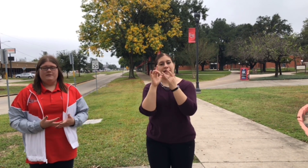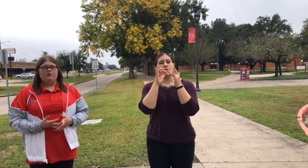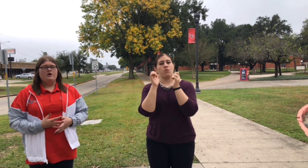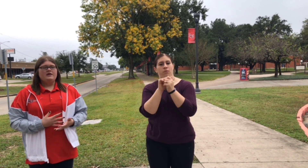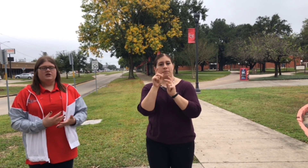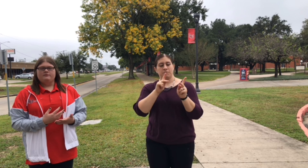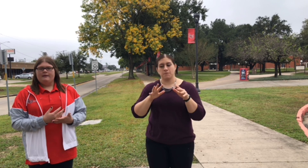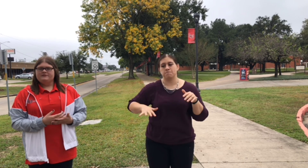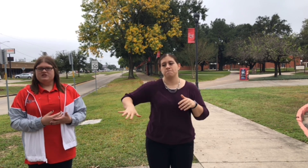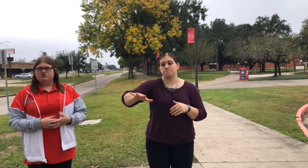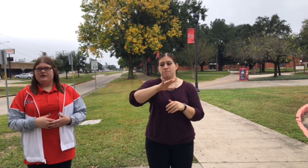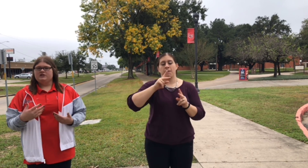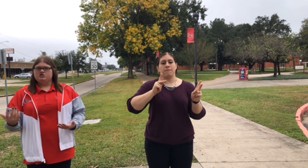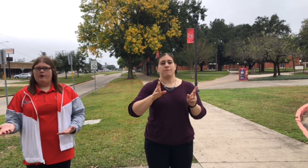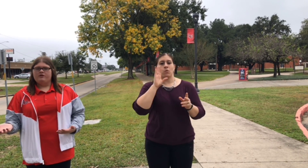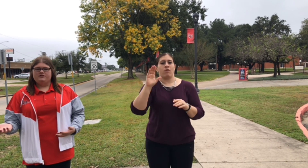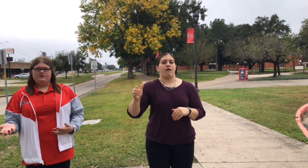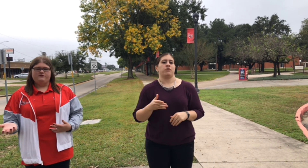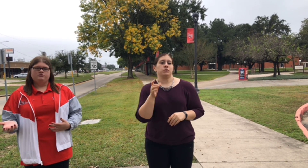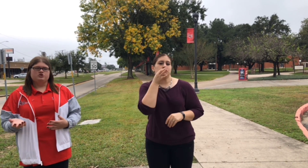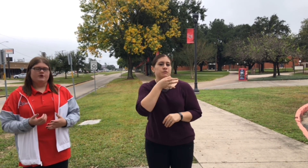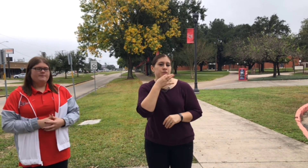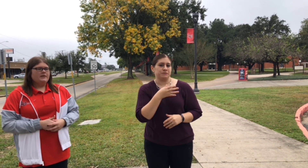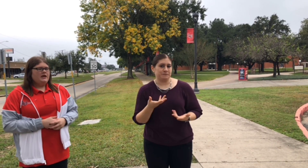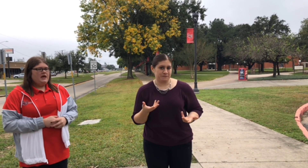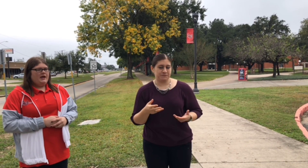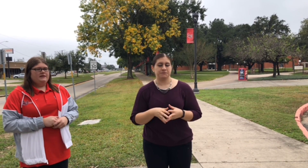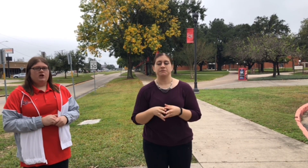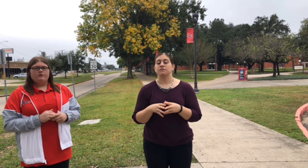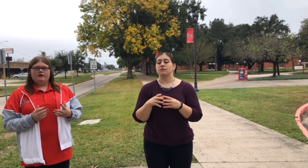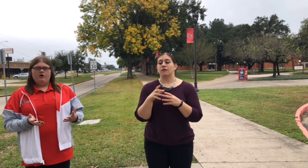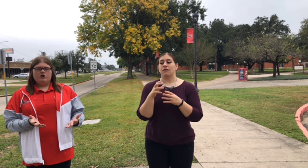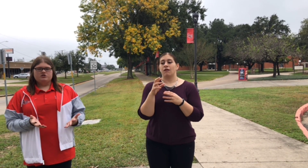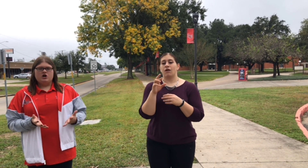that you may potentially get a job with in the future. And then, our Reaud Honors